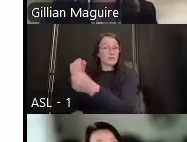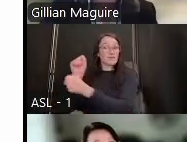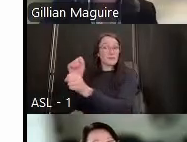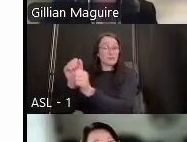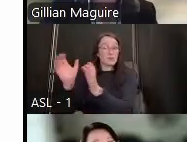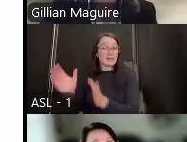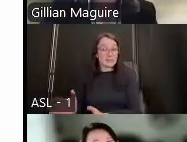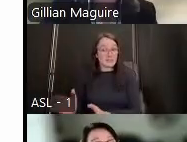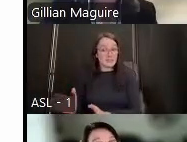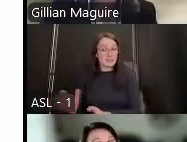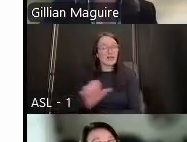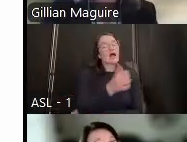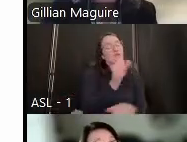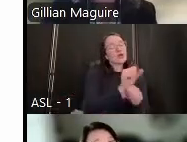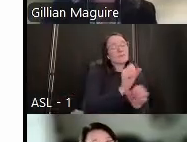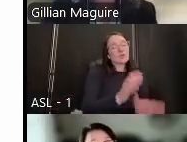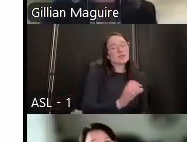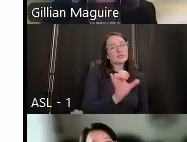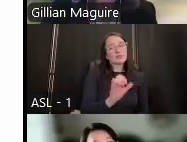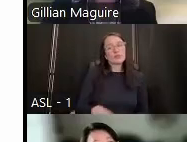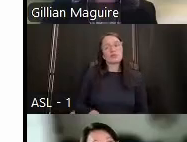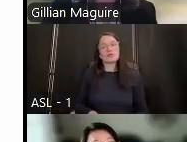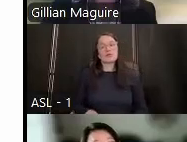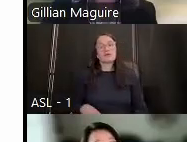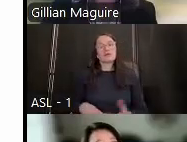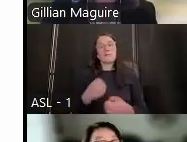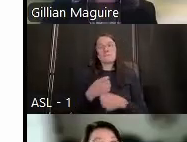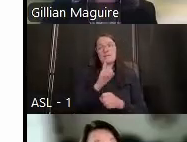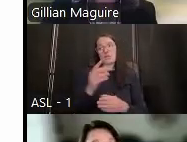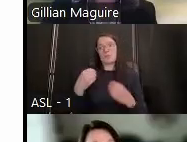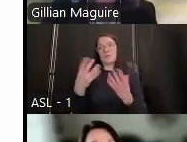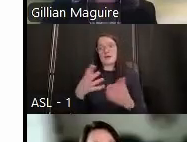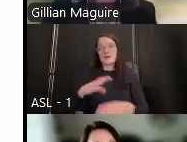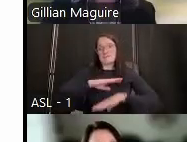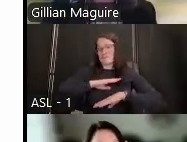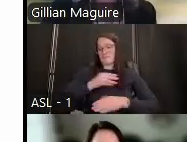make sure that they were providing a living wage and that um it did include individuals that have